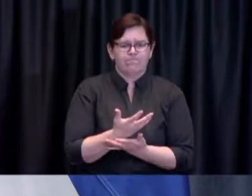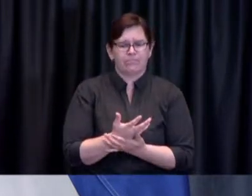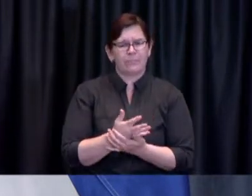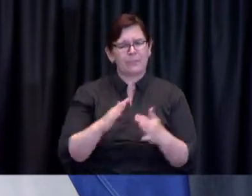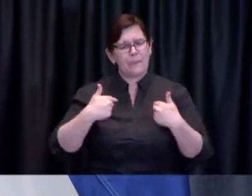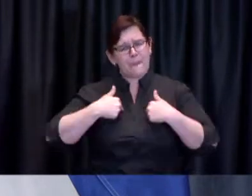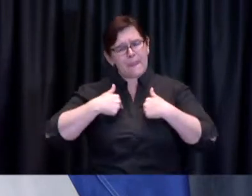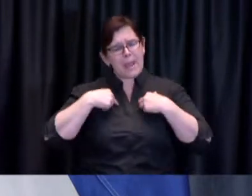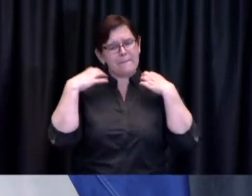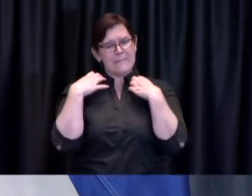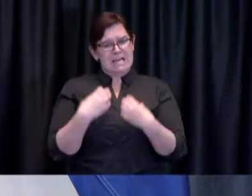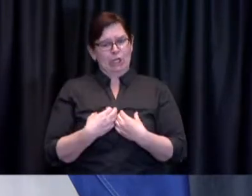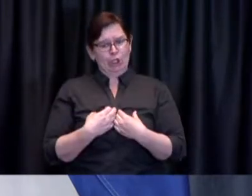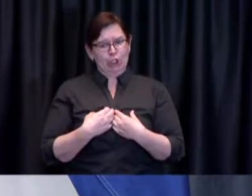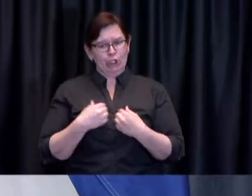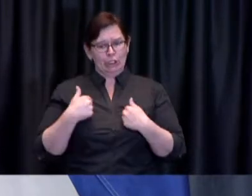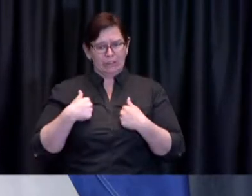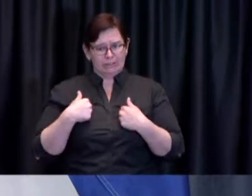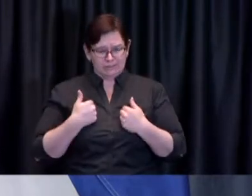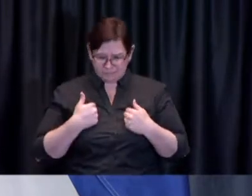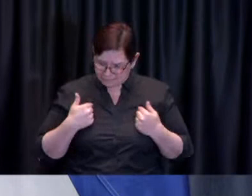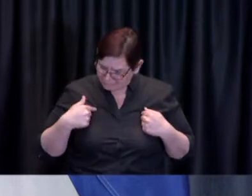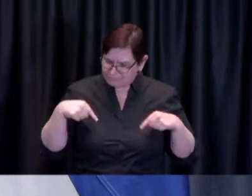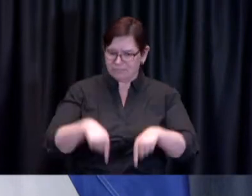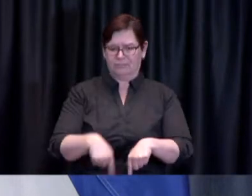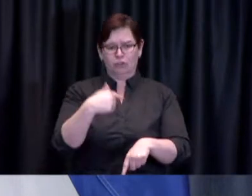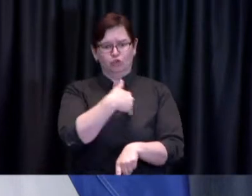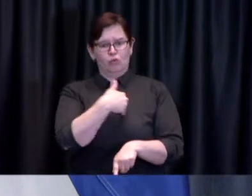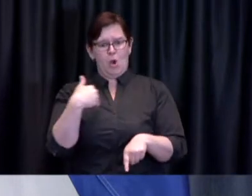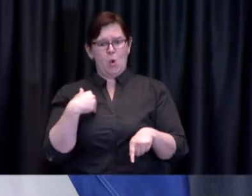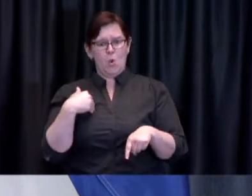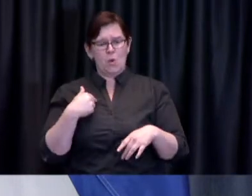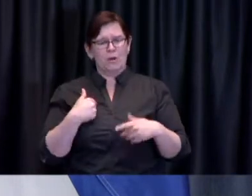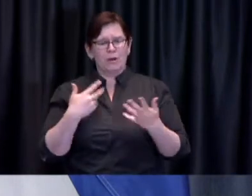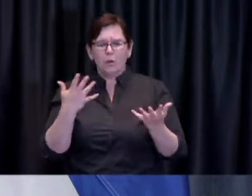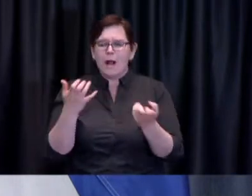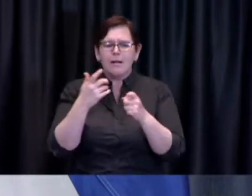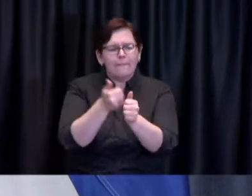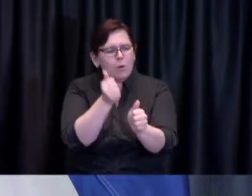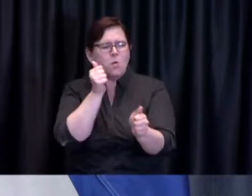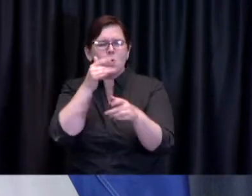in our city of Toronto we avoid conflict and violence even when it rages in other parts